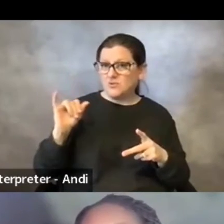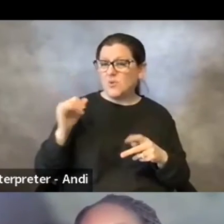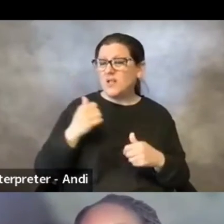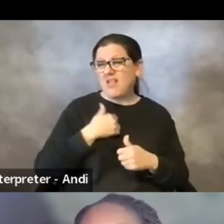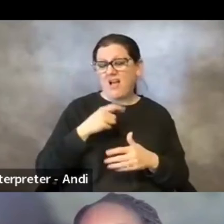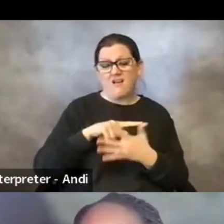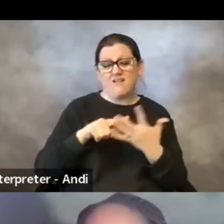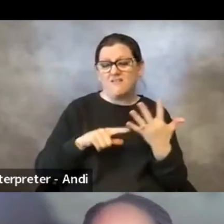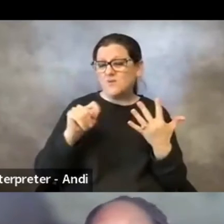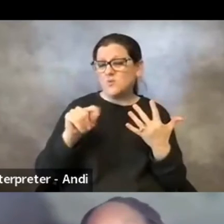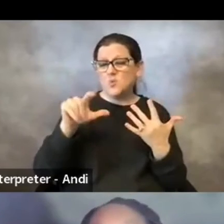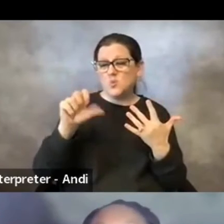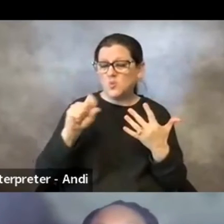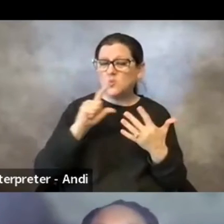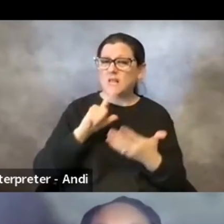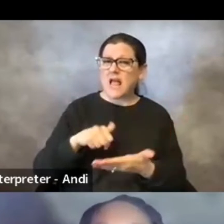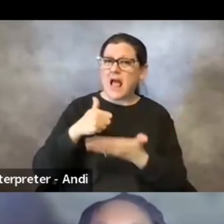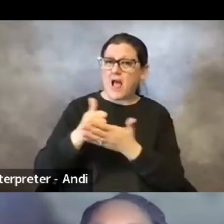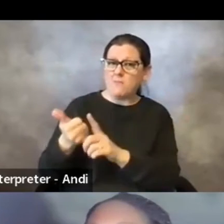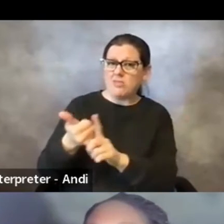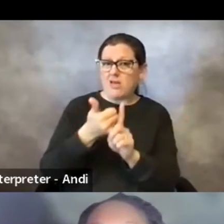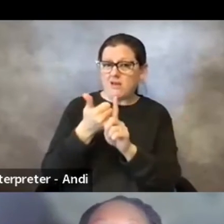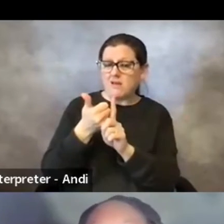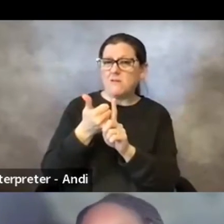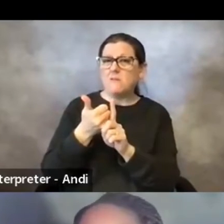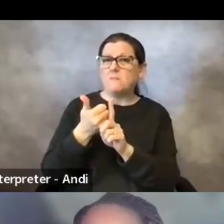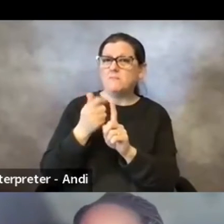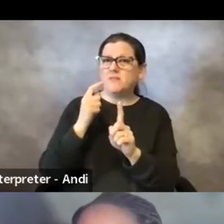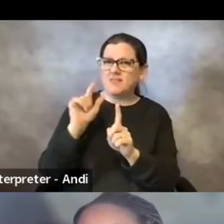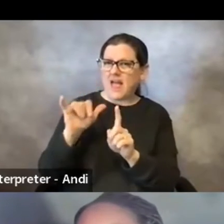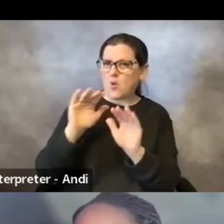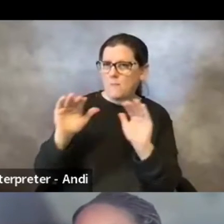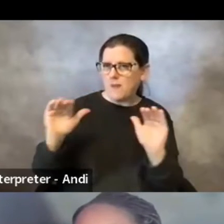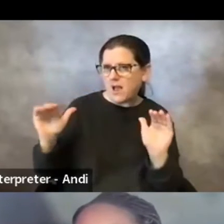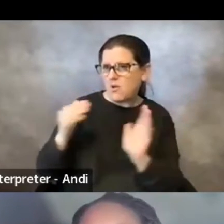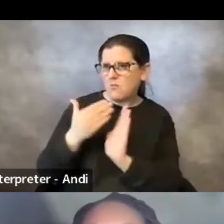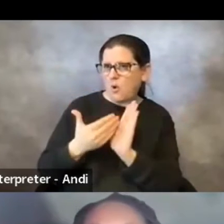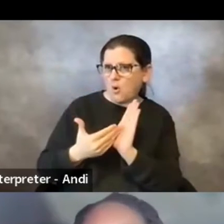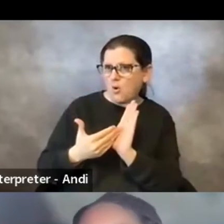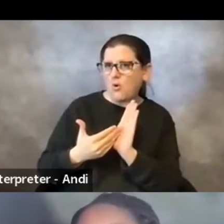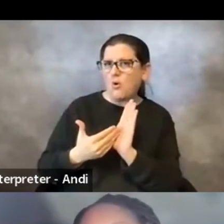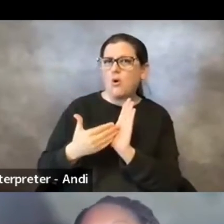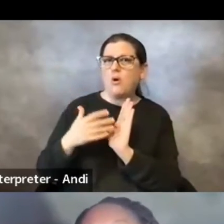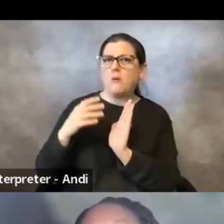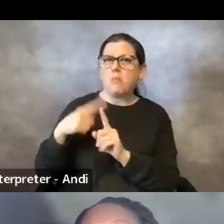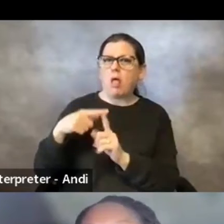because it kind of helps them, you know, the reminder features of it and the documentation and,